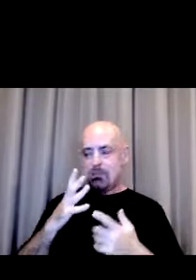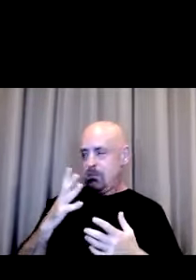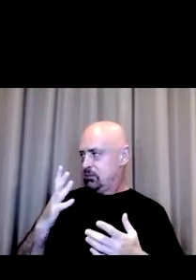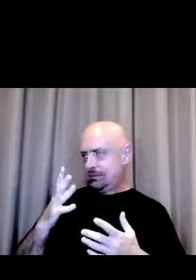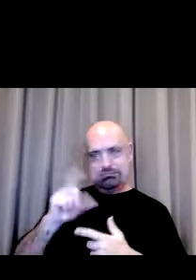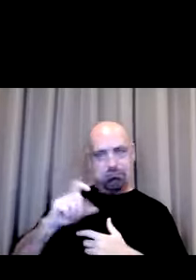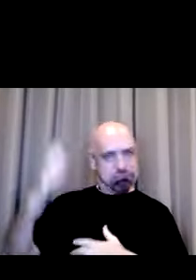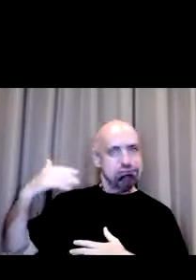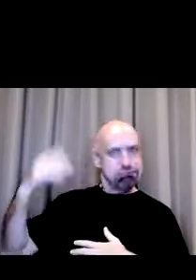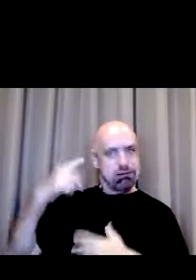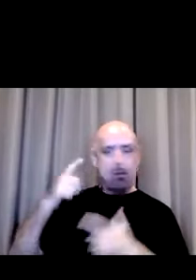human being which can be seen in